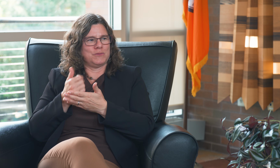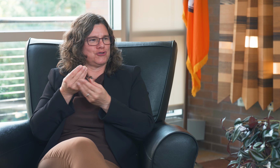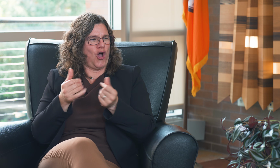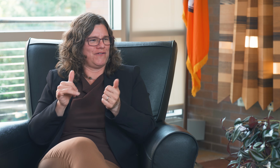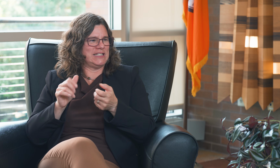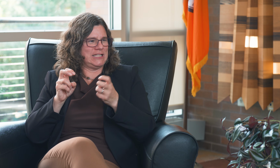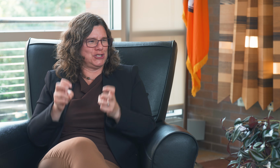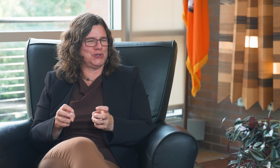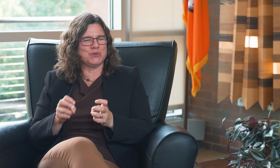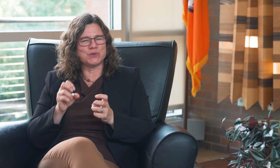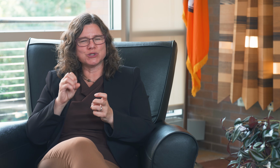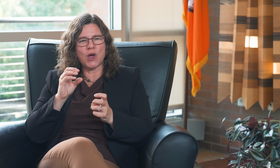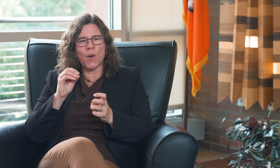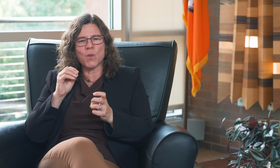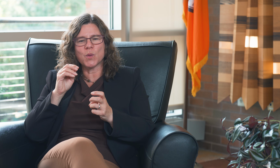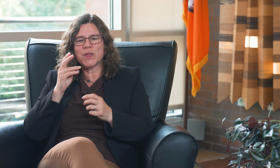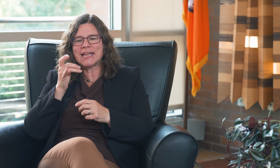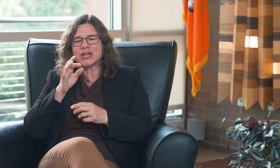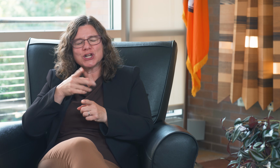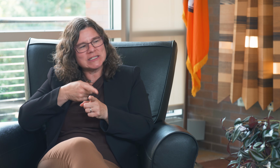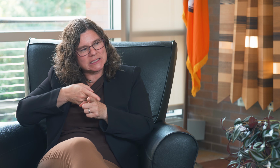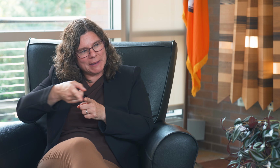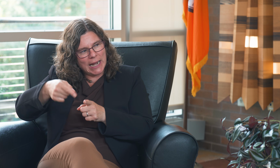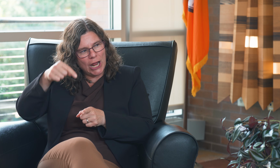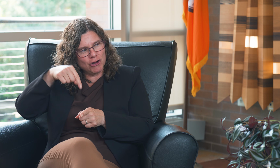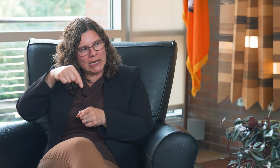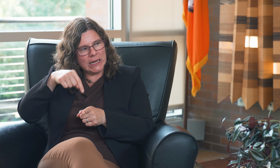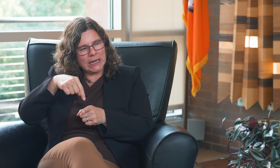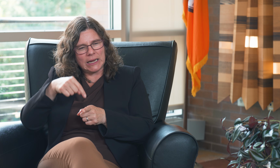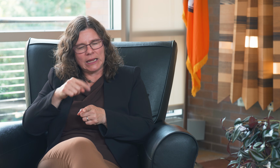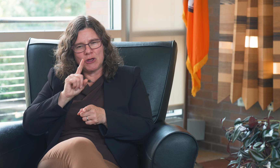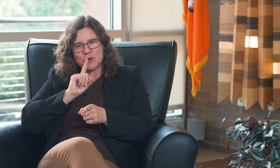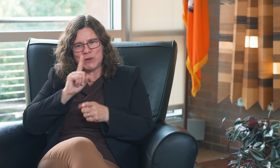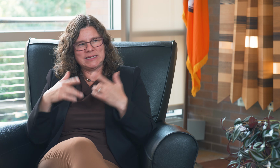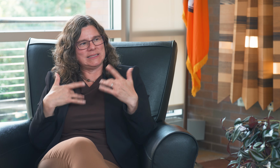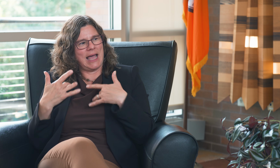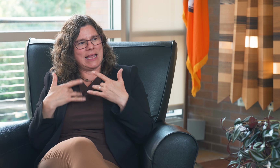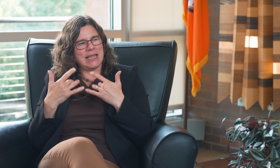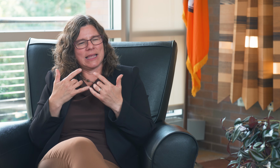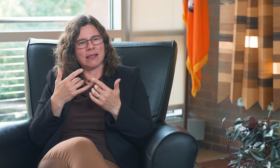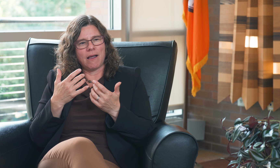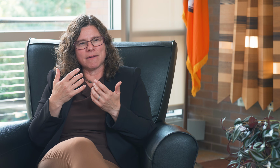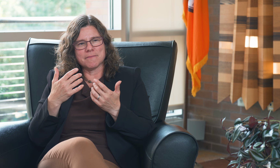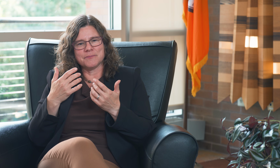in order to truly help solve that issue. And so it's really interdisciplinary.